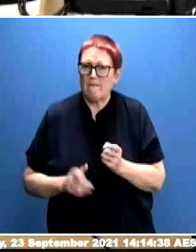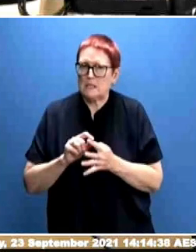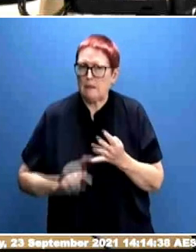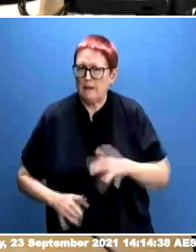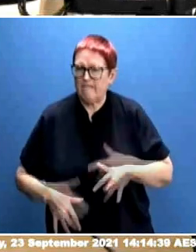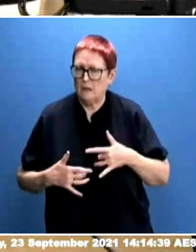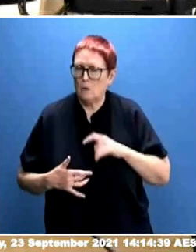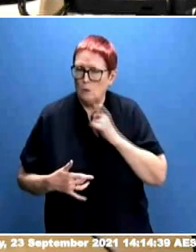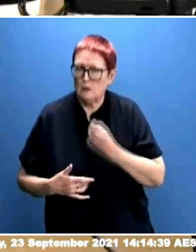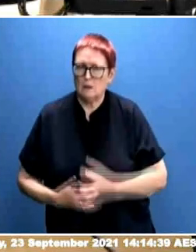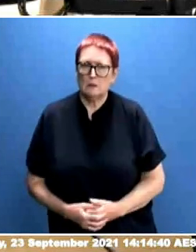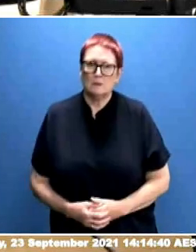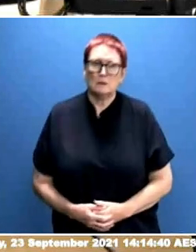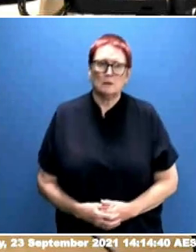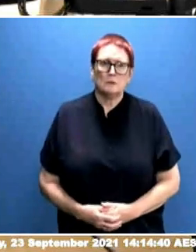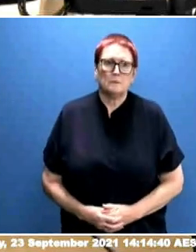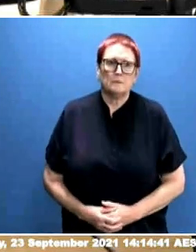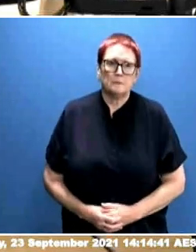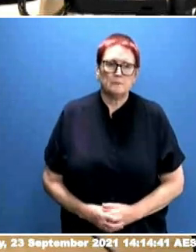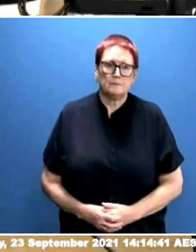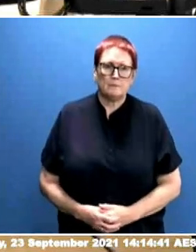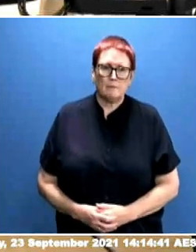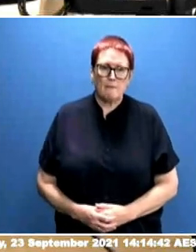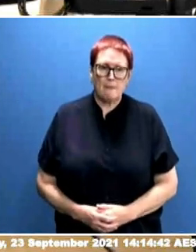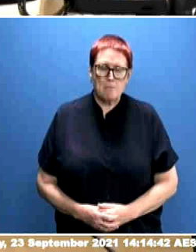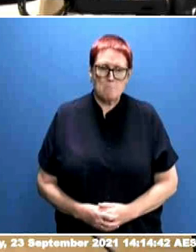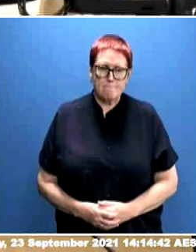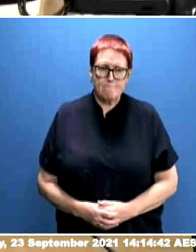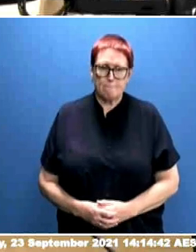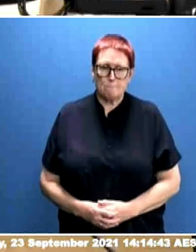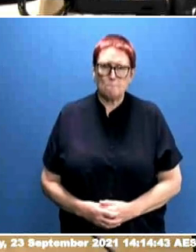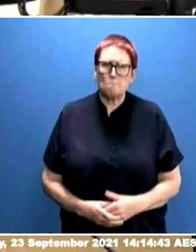Now, in your answer earlier about whether there was disability, you mentioned